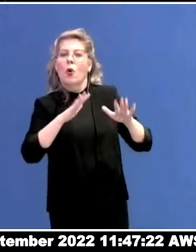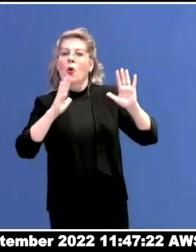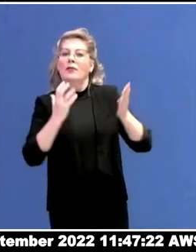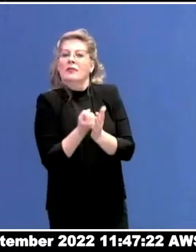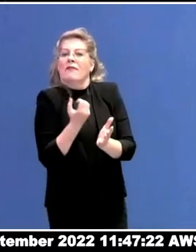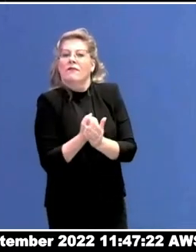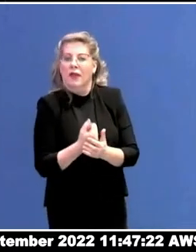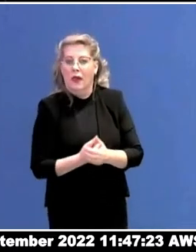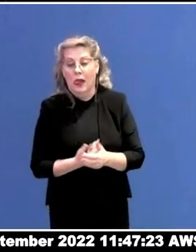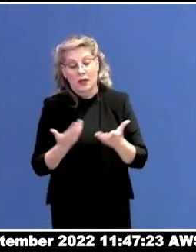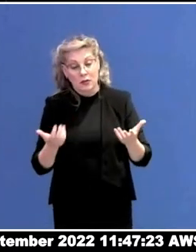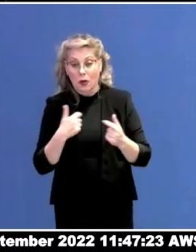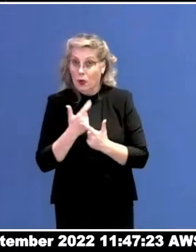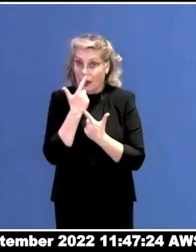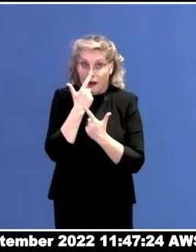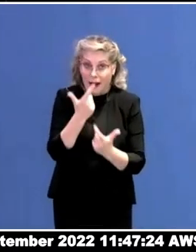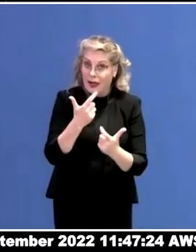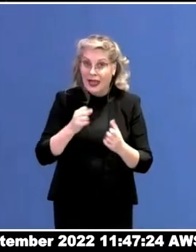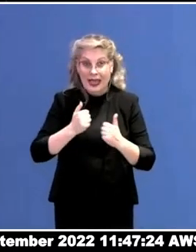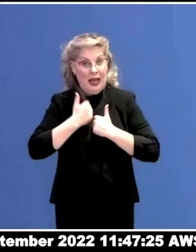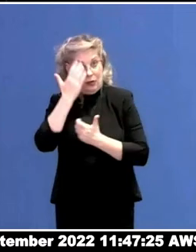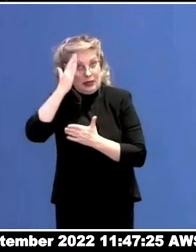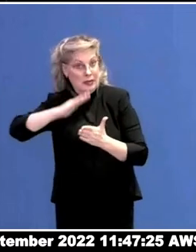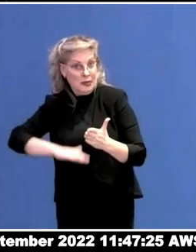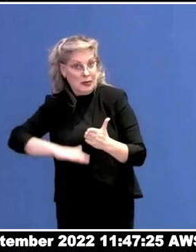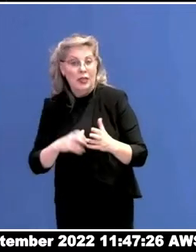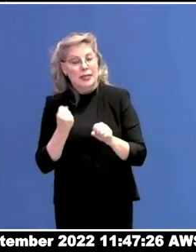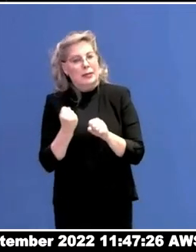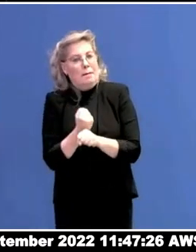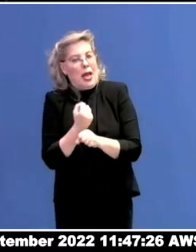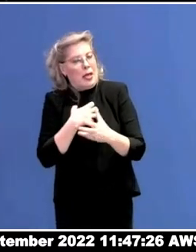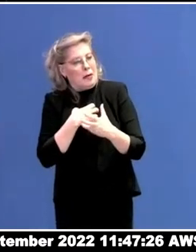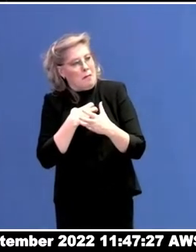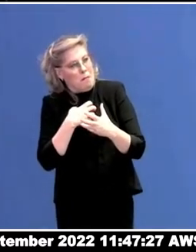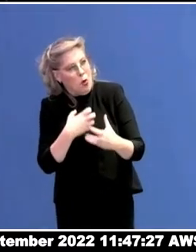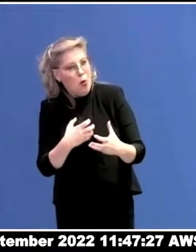and the experience that we have, but it was - it was an amazing experience.